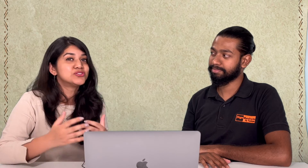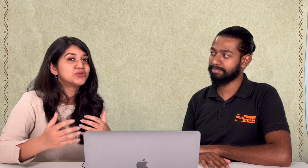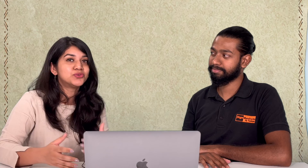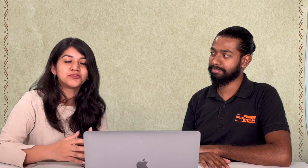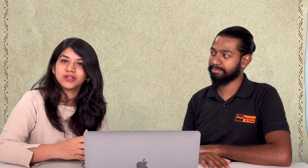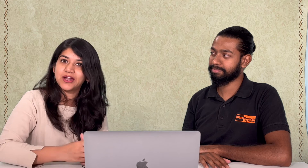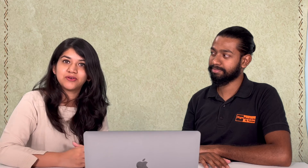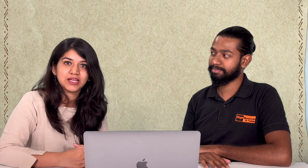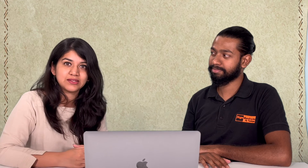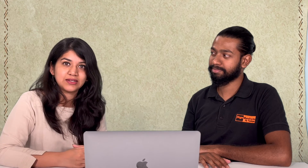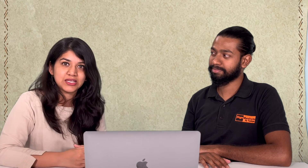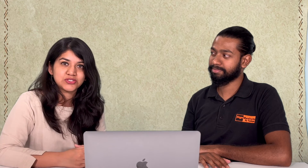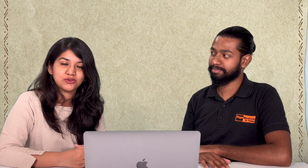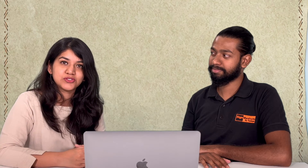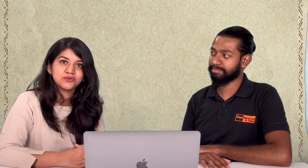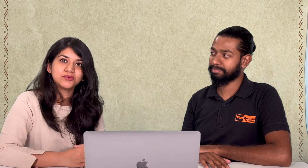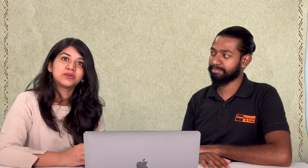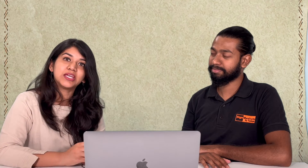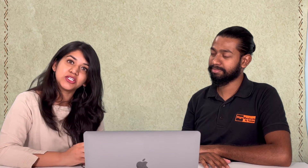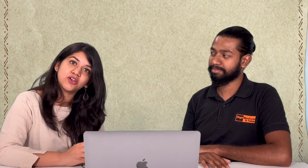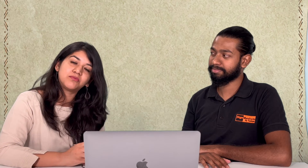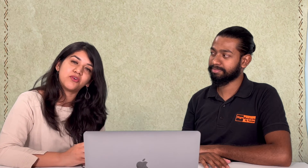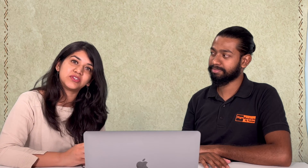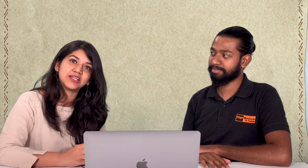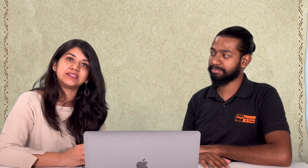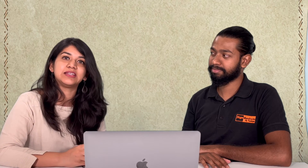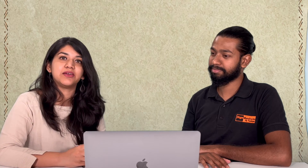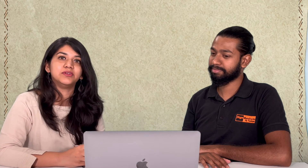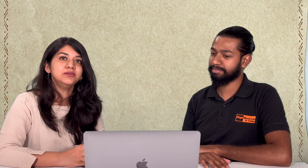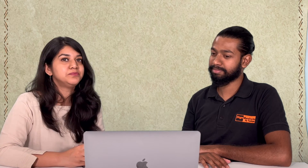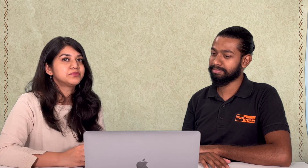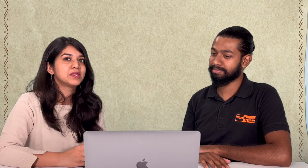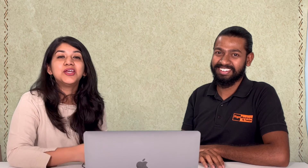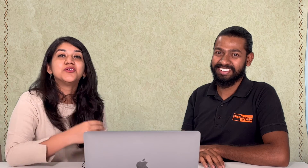So don't forget to take that test also to gauge your proficiency level.